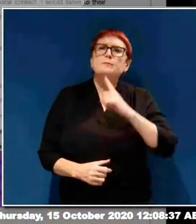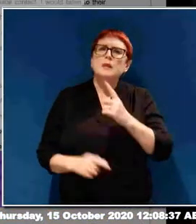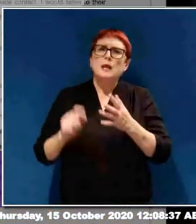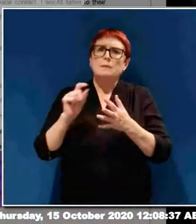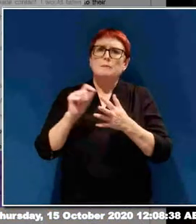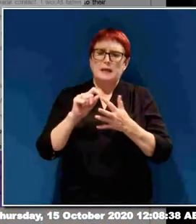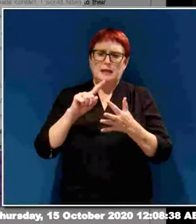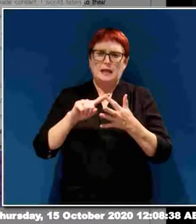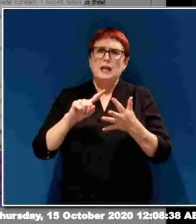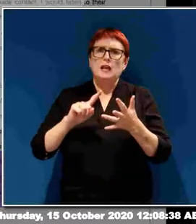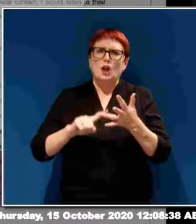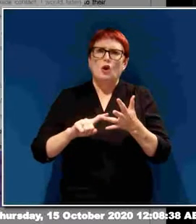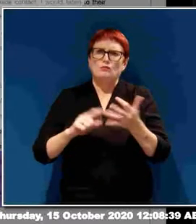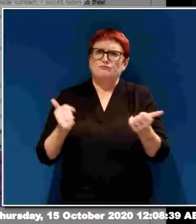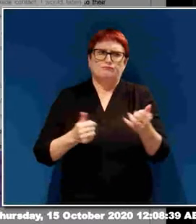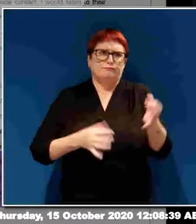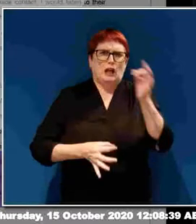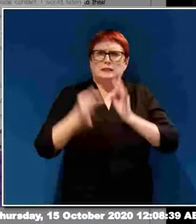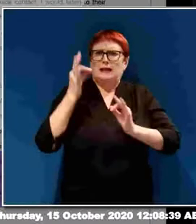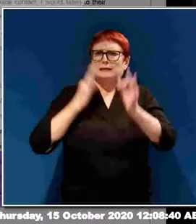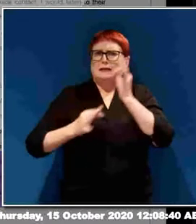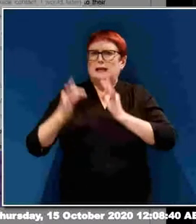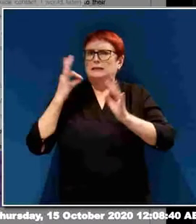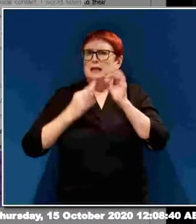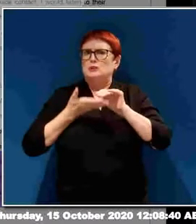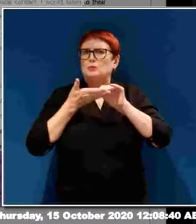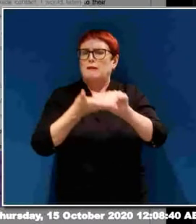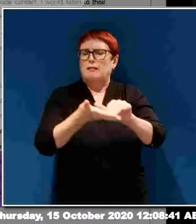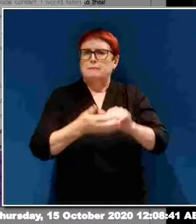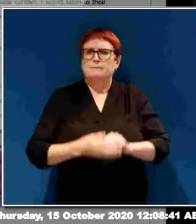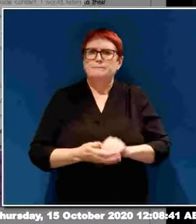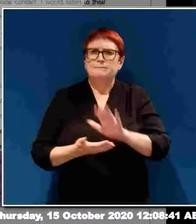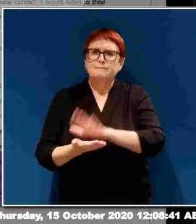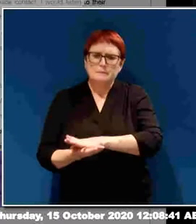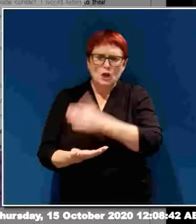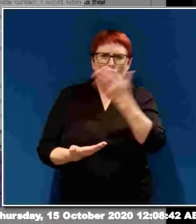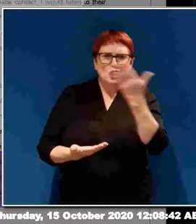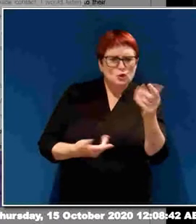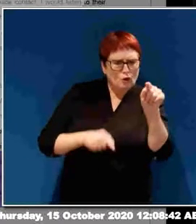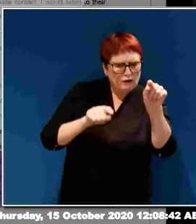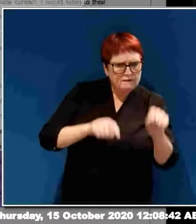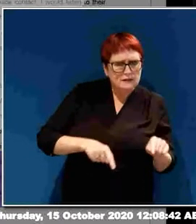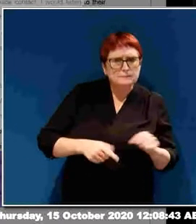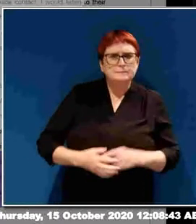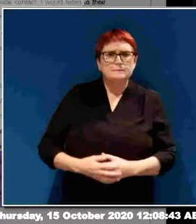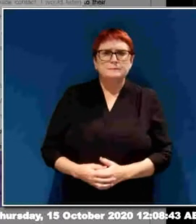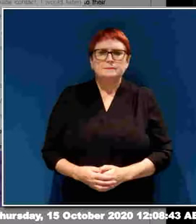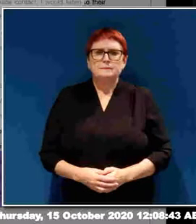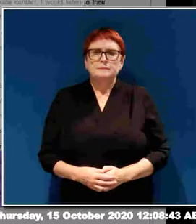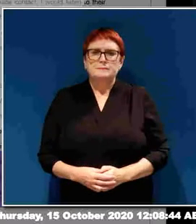next page, and the part I want to ask you about is the second line, which is: